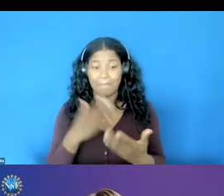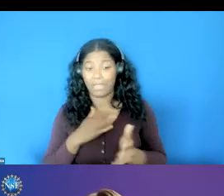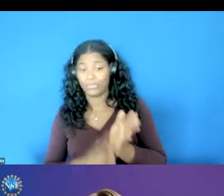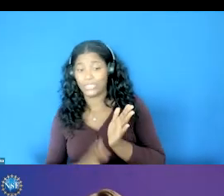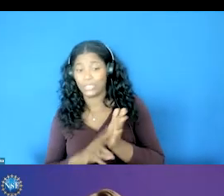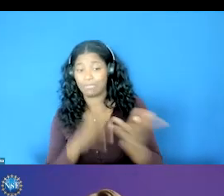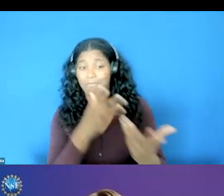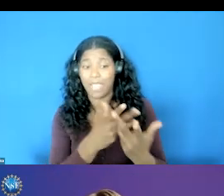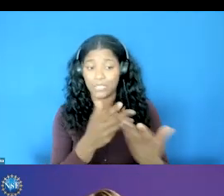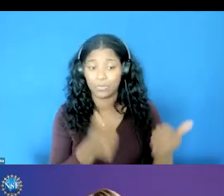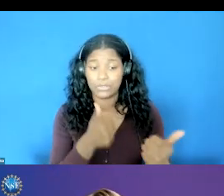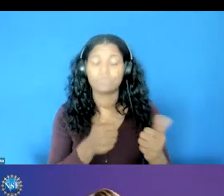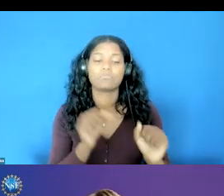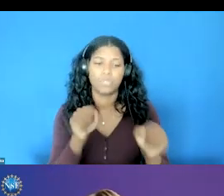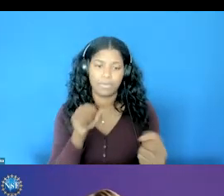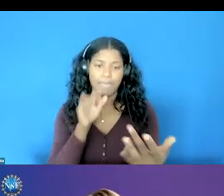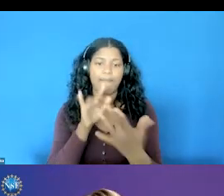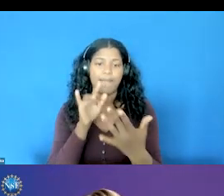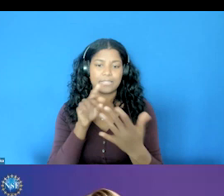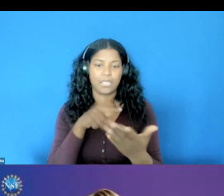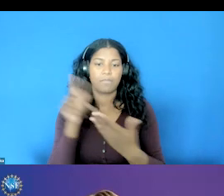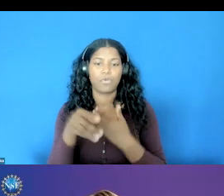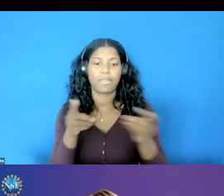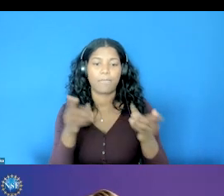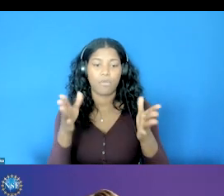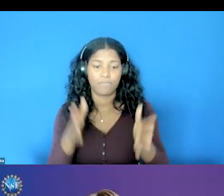we encourage you to contact a program officer to discuss your ideas.